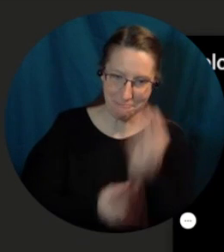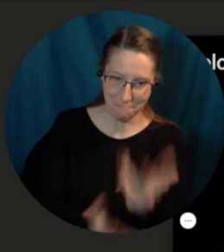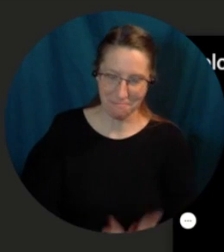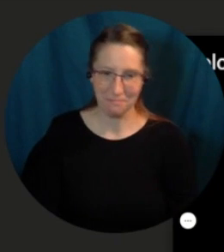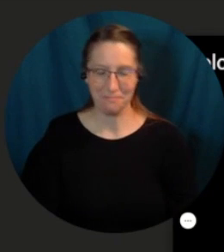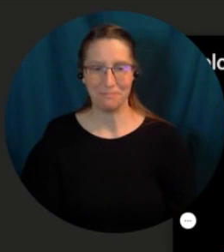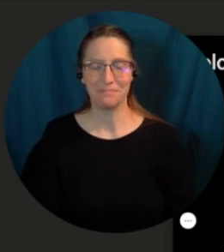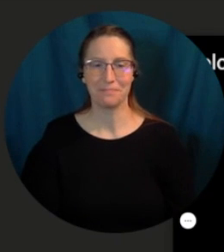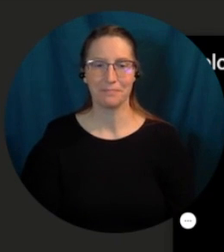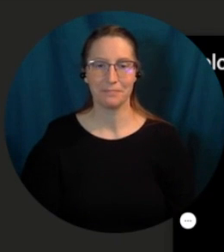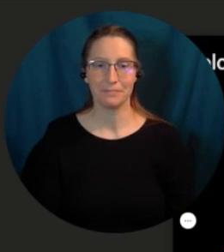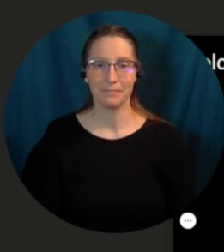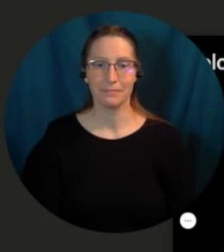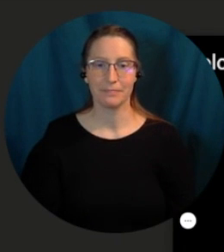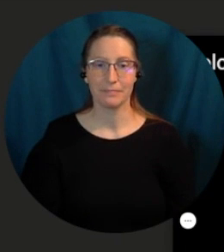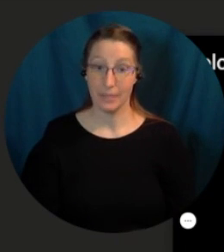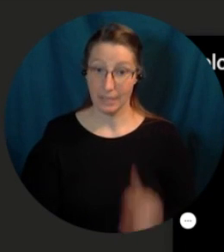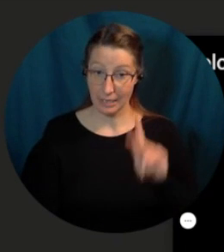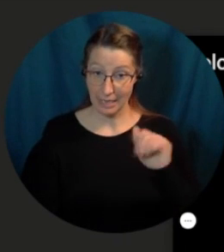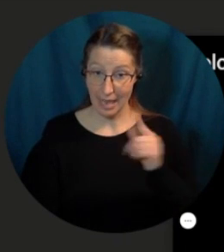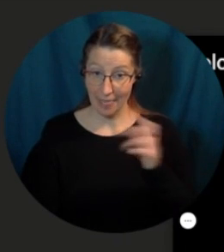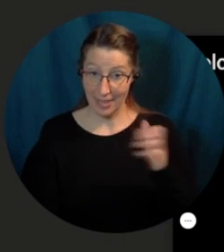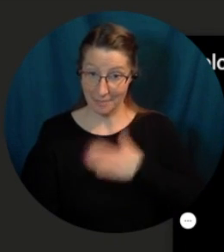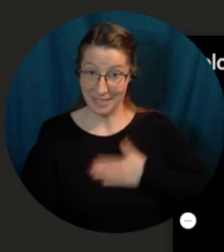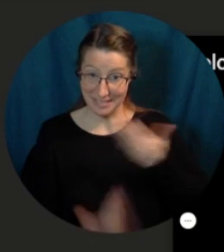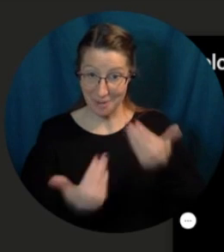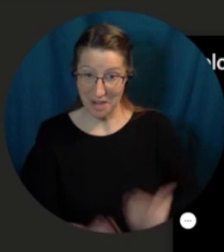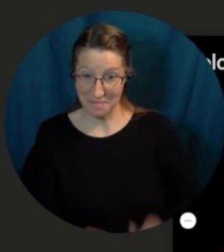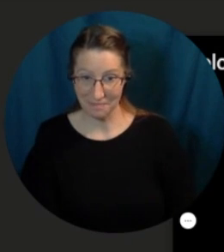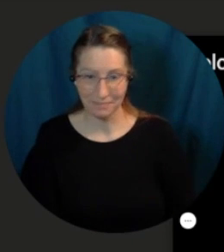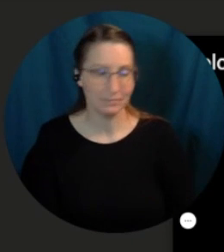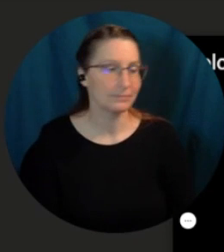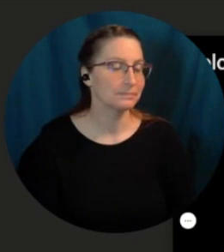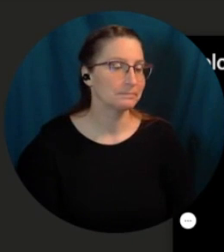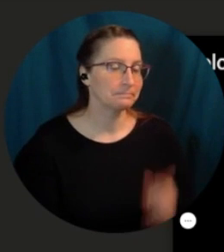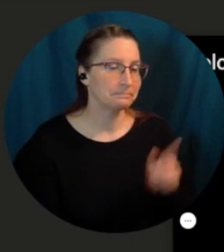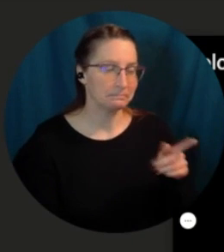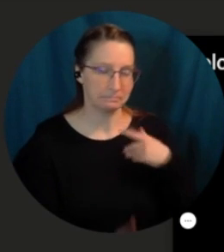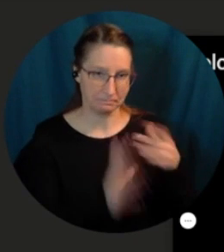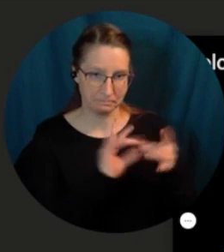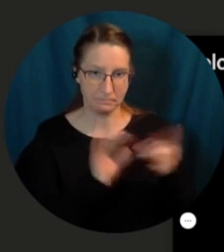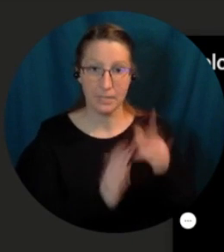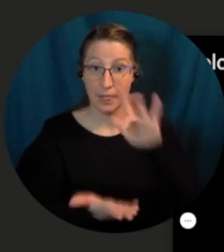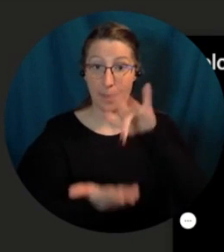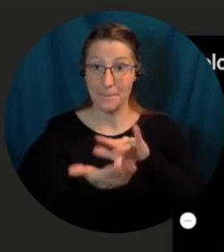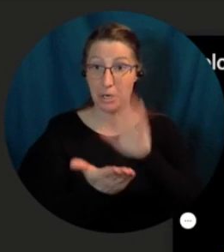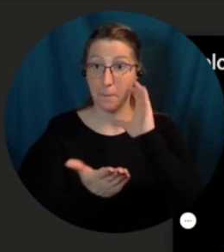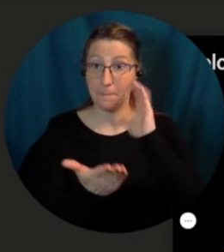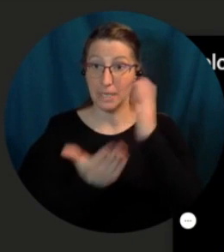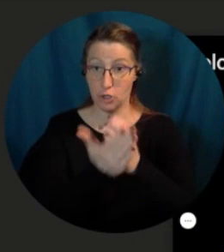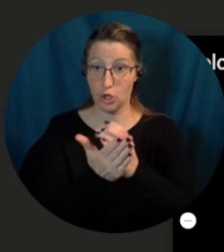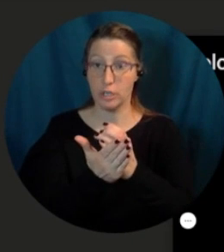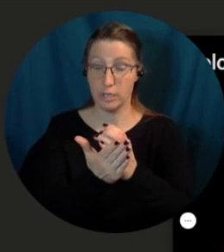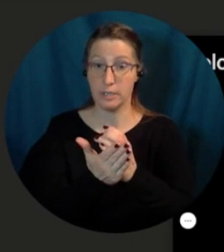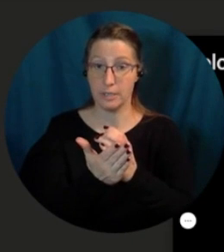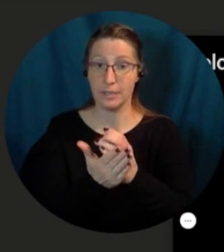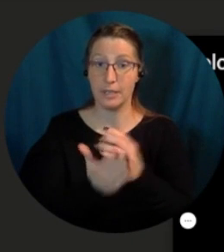Kathee, would you mind sharing? The middle picture, the one we signed boy,